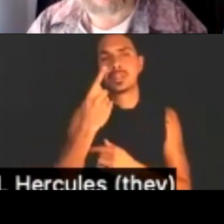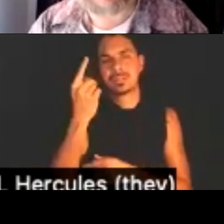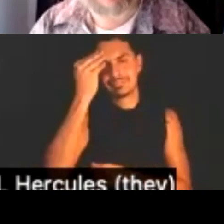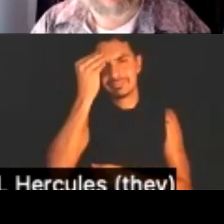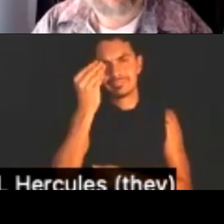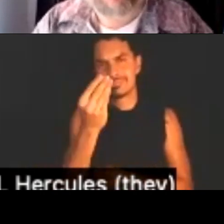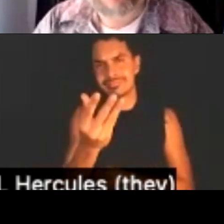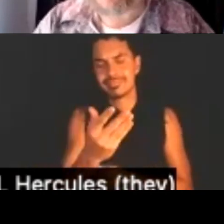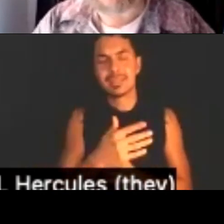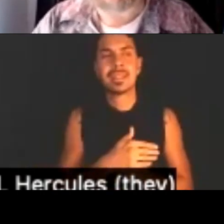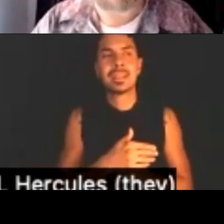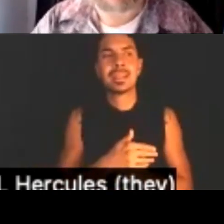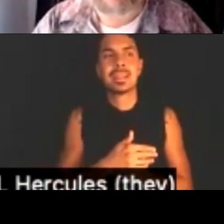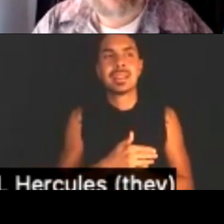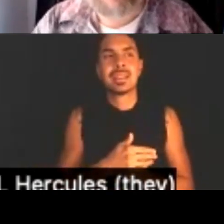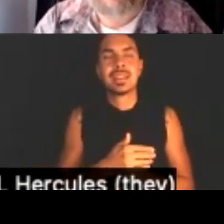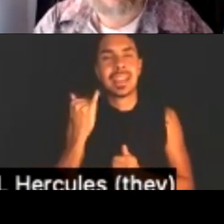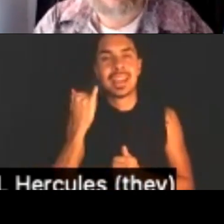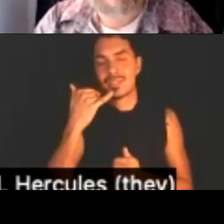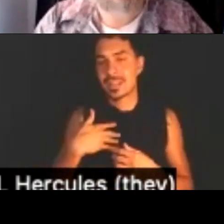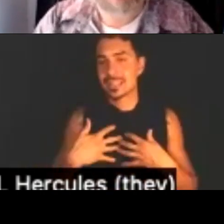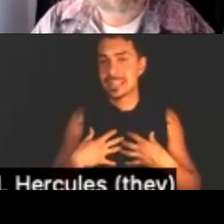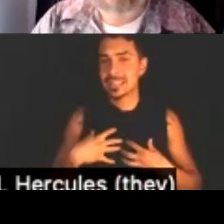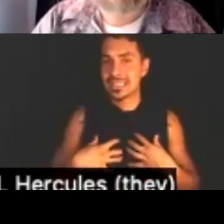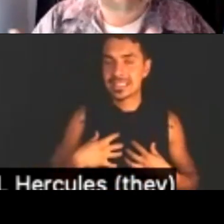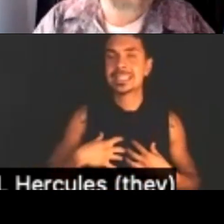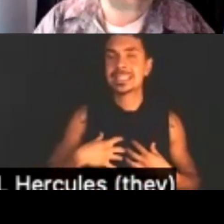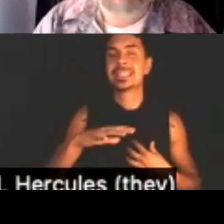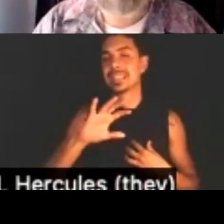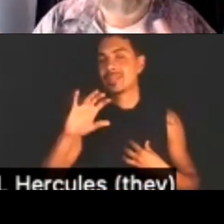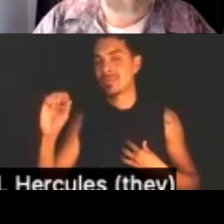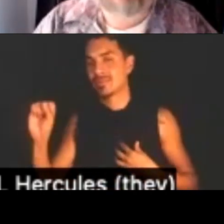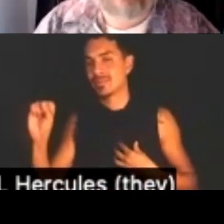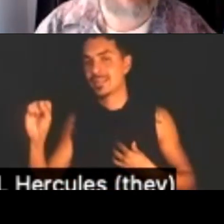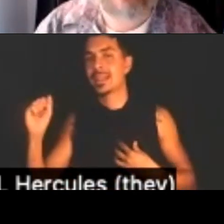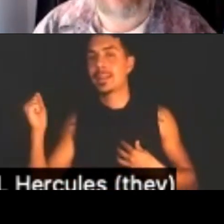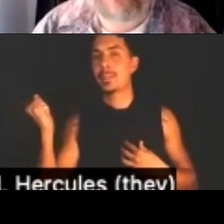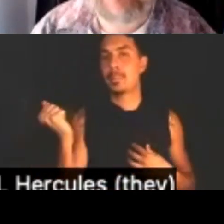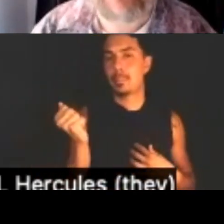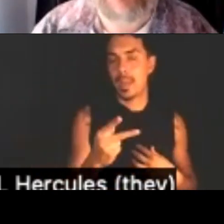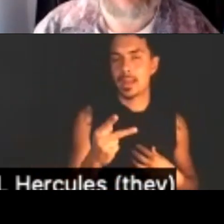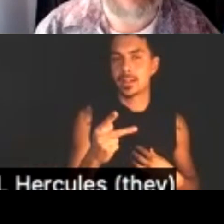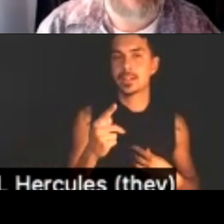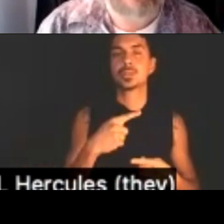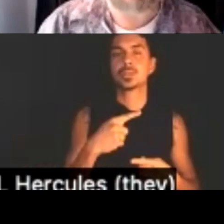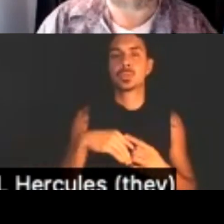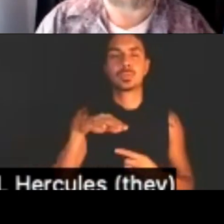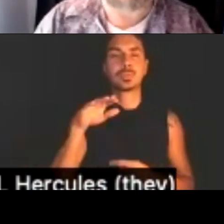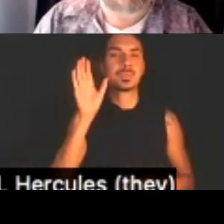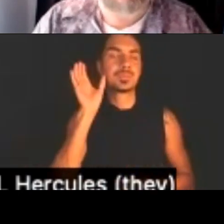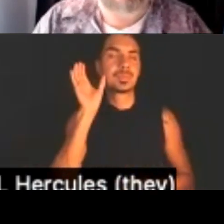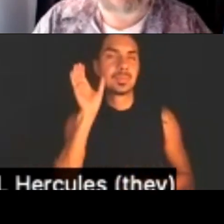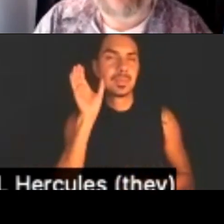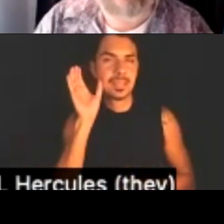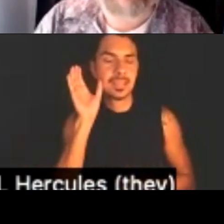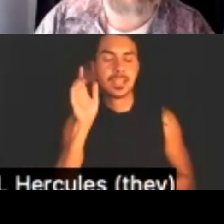and listen to the recording since it is being recorded and do what you need to do today to take care of yourself.